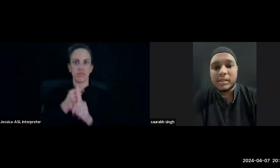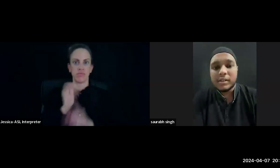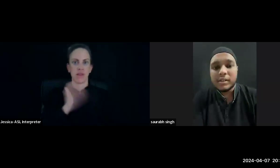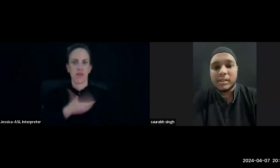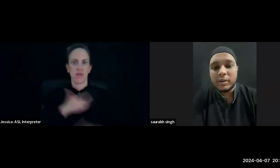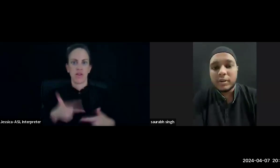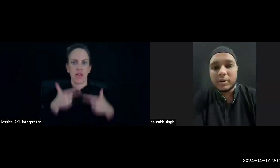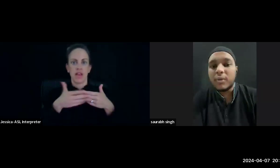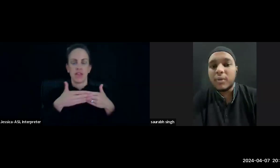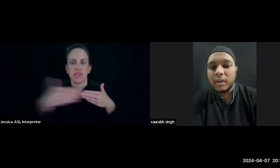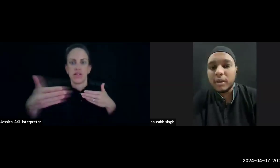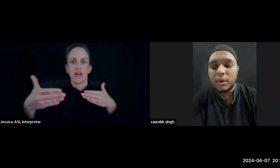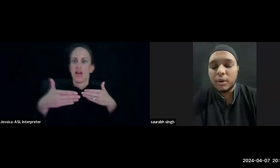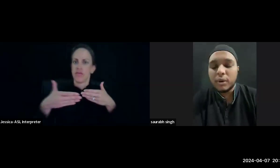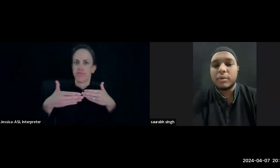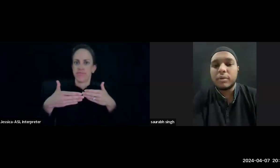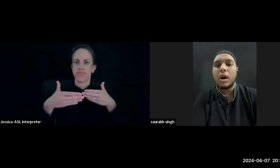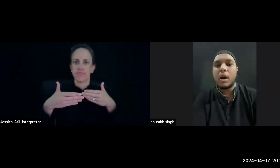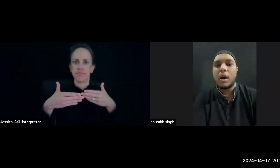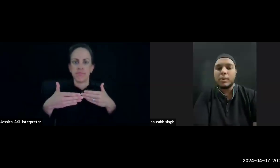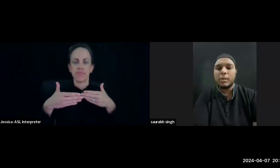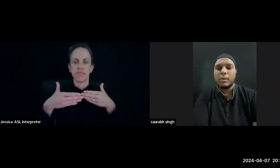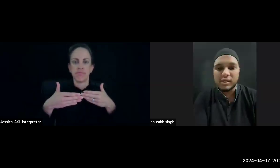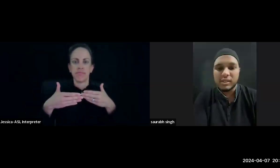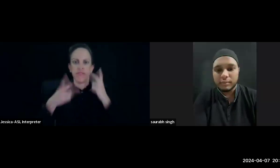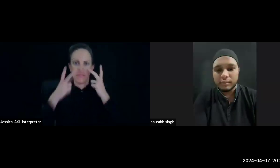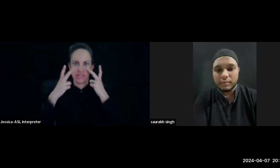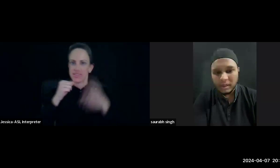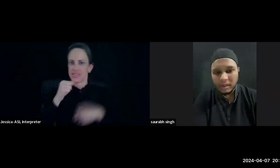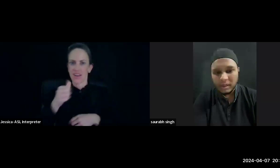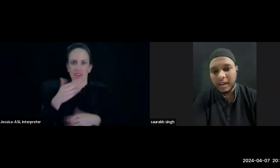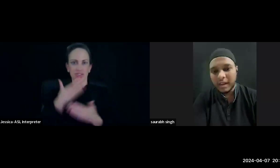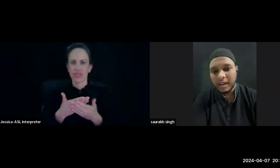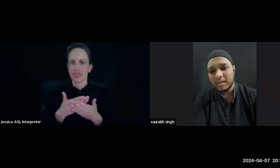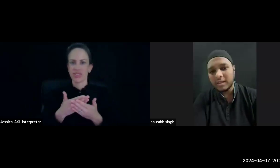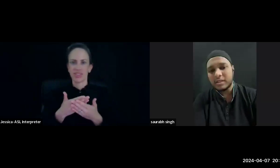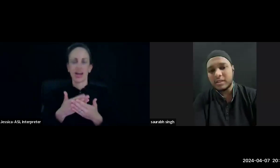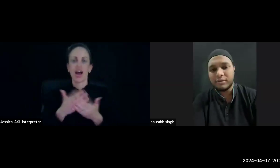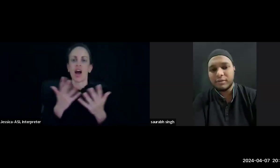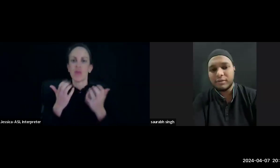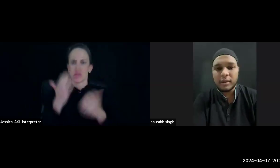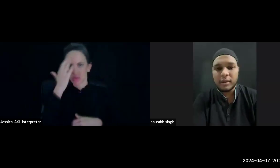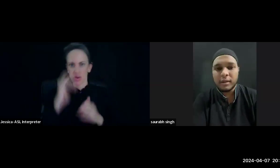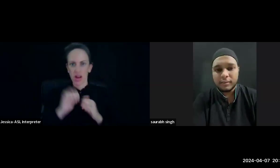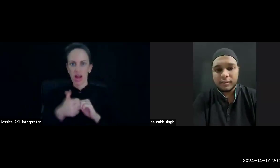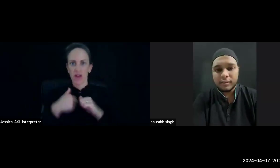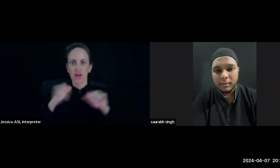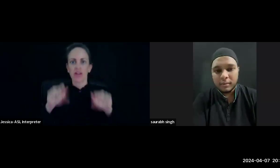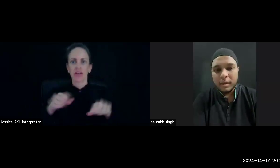in 21st century. so I wanted to know that how I can improve my vision. And in in some deaf community